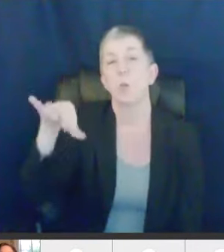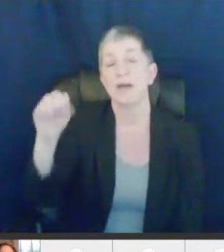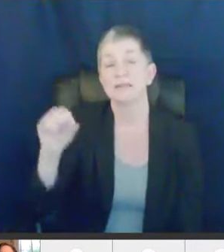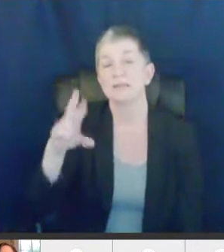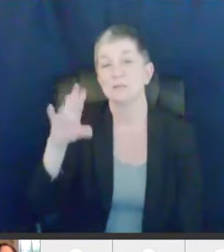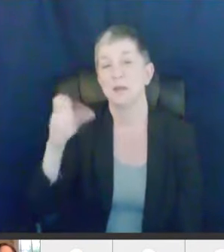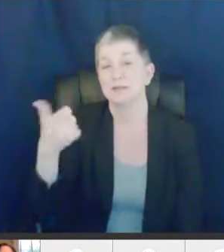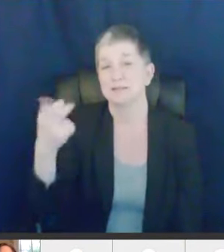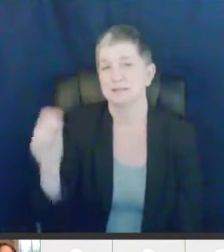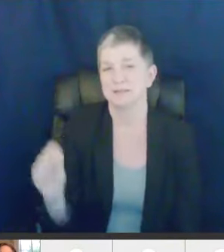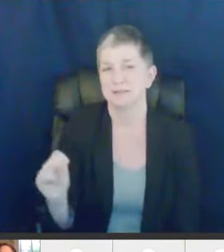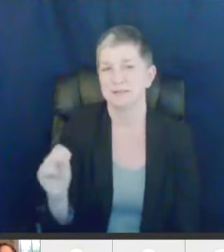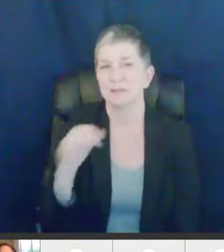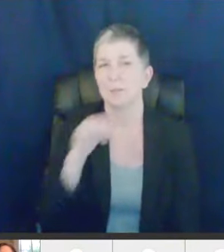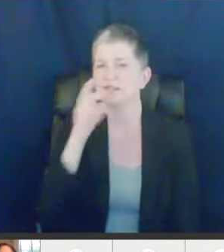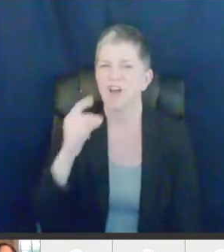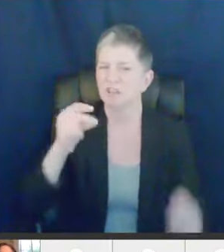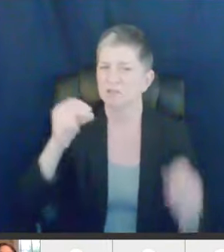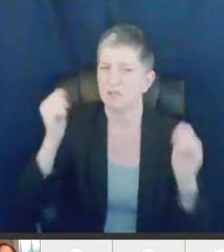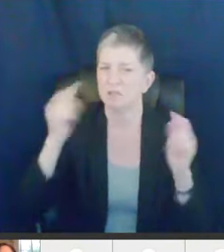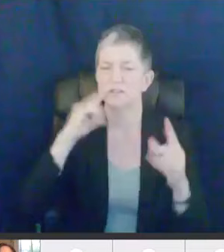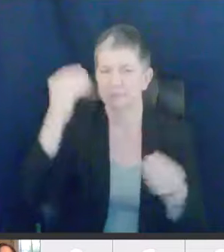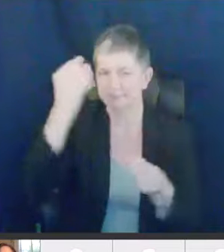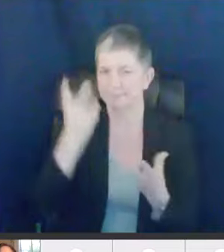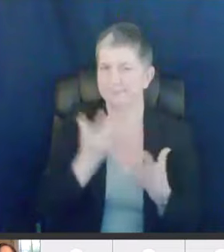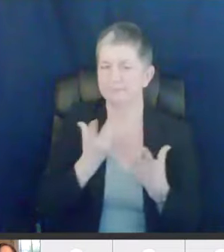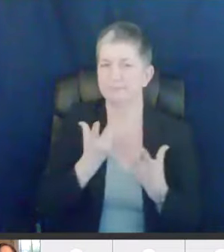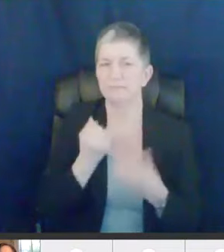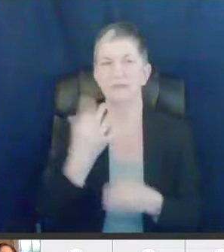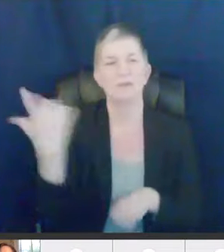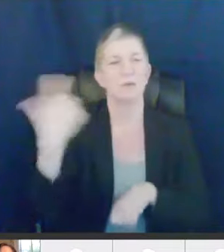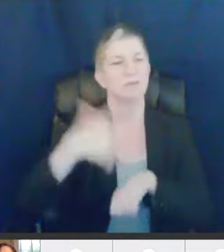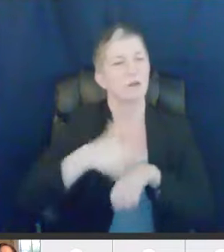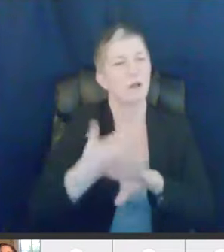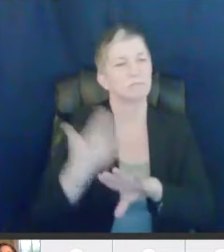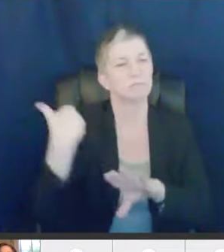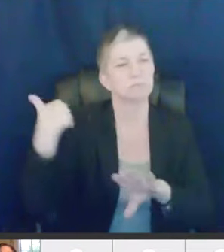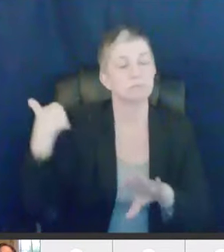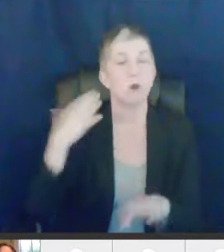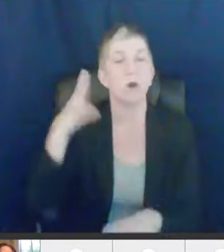she had shared with me on a couple of different occasions her desire to be